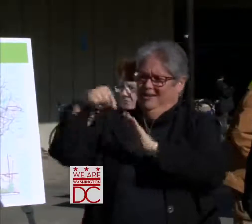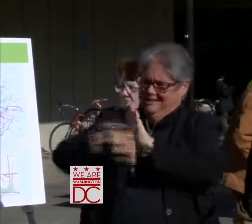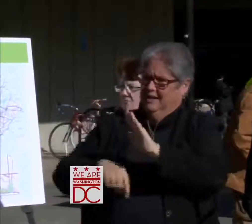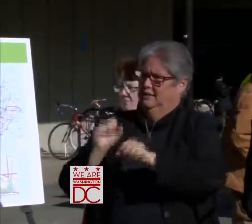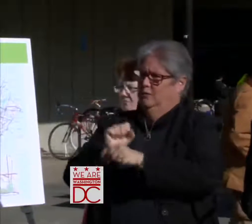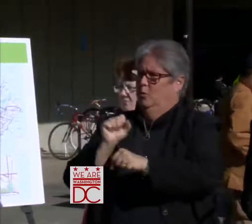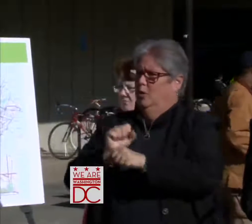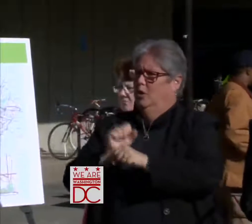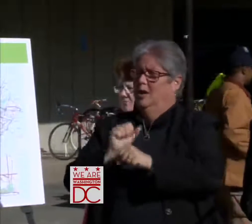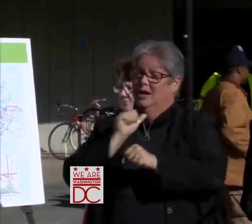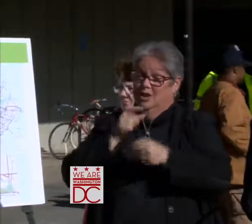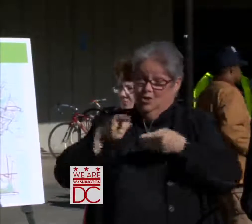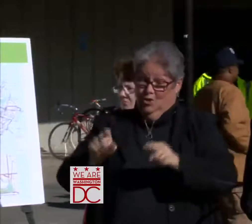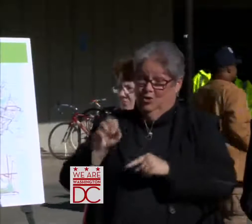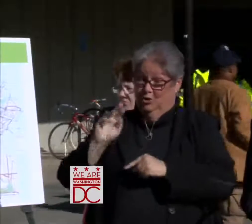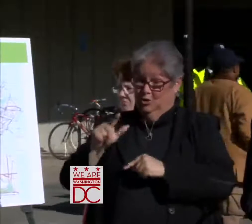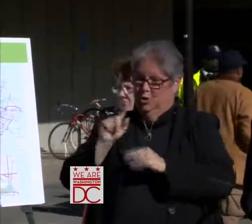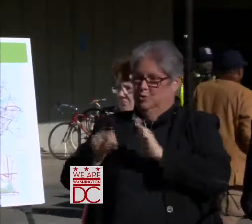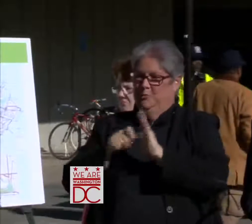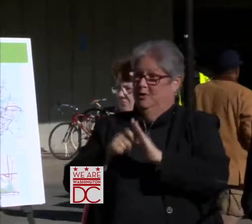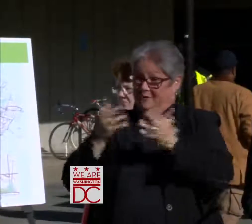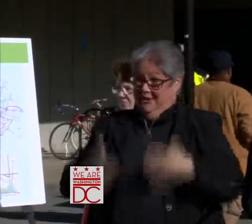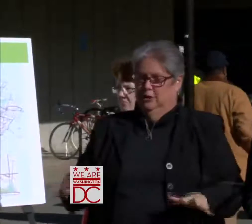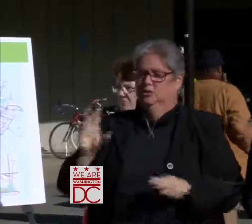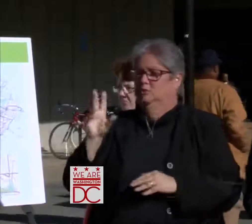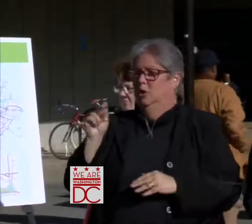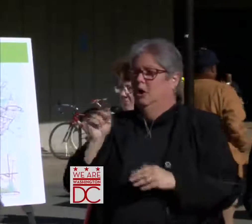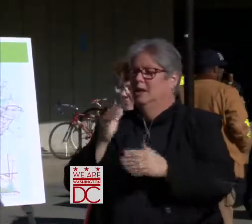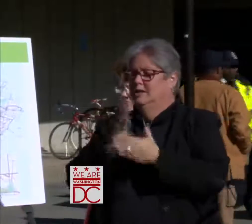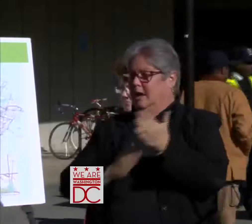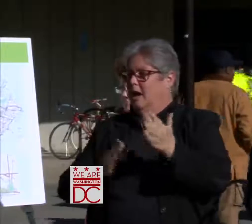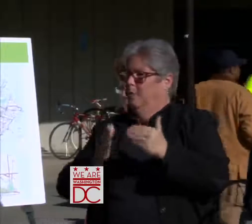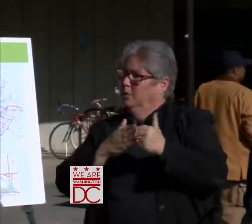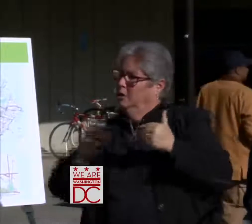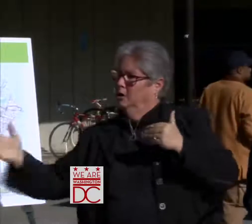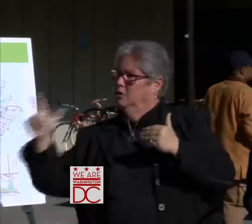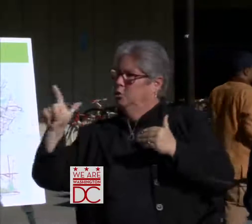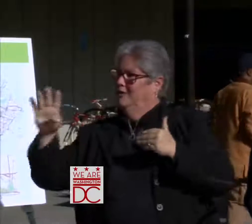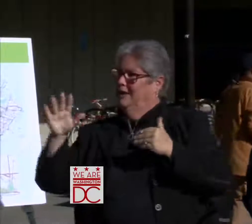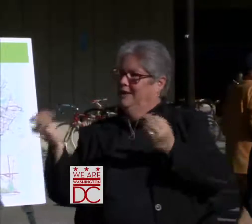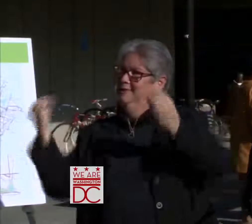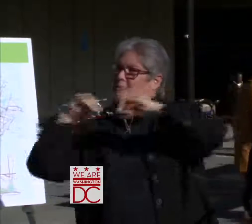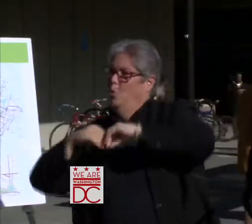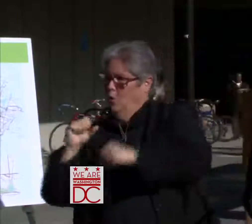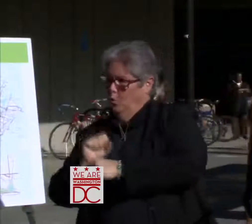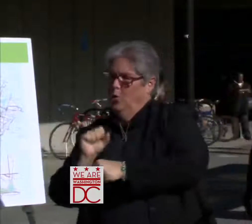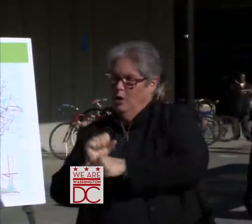IT WILL NOT ALL BE DONE DURING THE SURGE PERIOD BECAUSE THE EXTENT OF HIS WORK GOES BEYOND THE 25 DAYS BUT WE ARE STEPPING